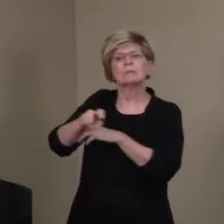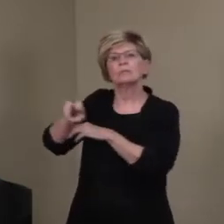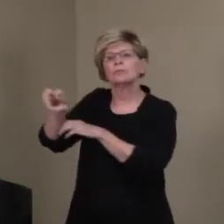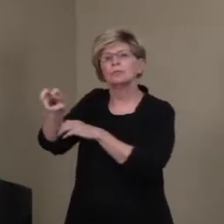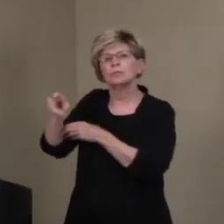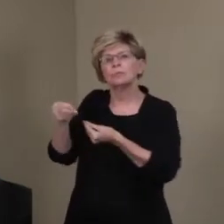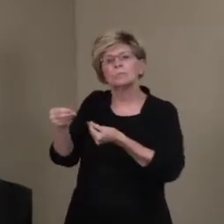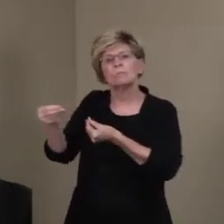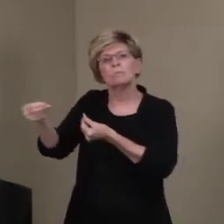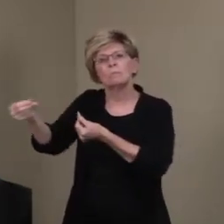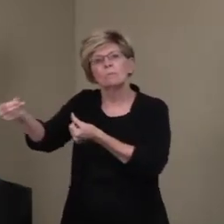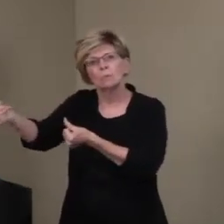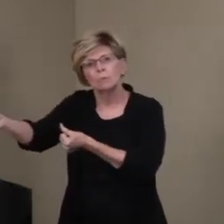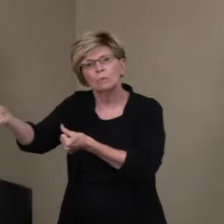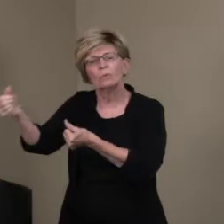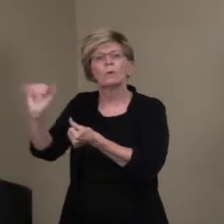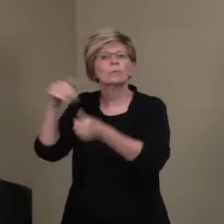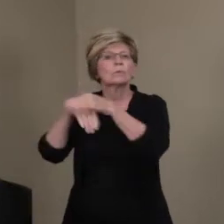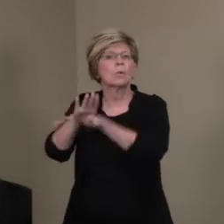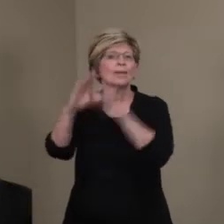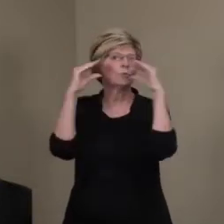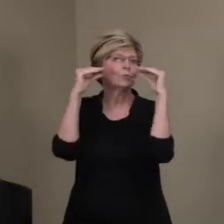to address the situation so we're there to help transition the